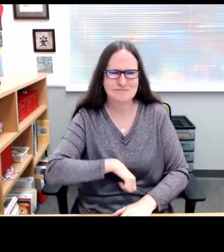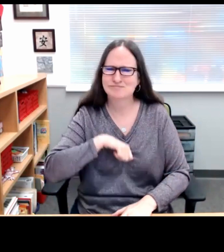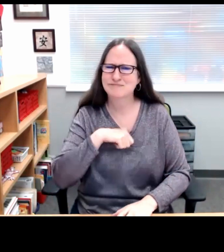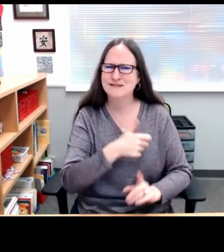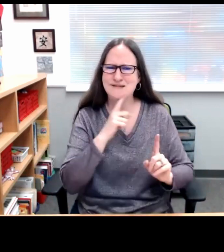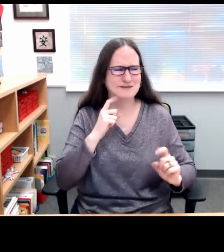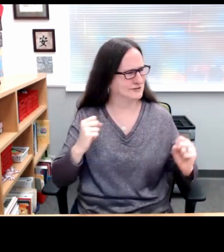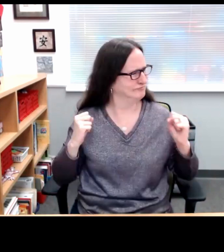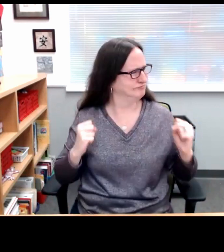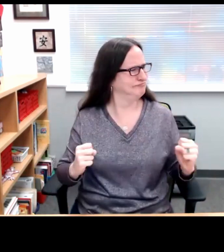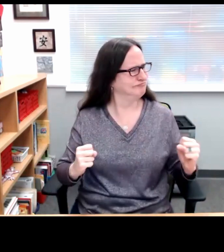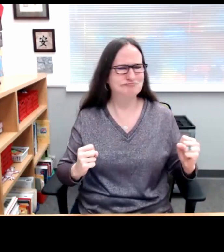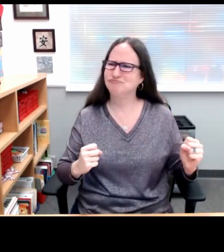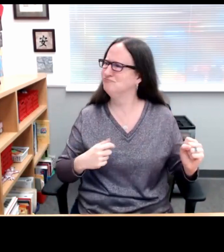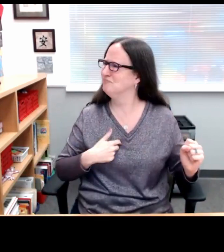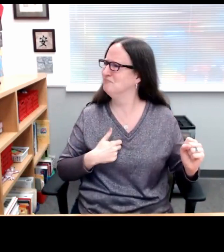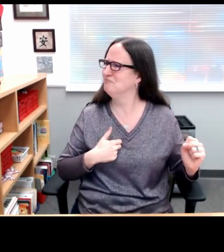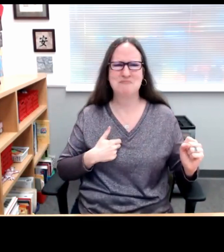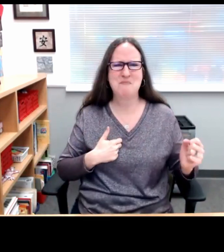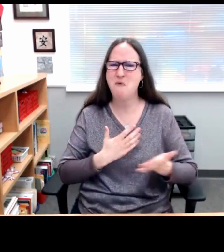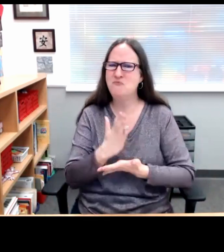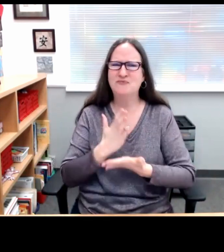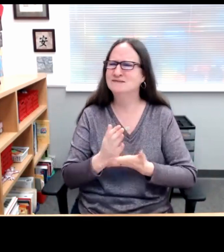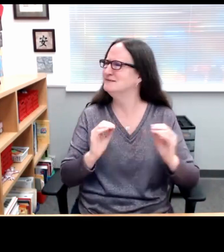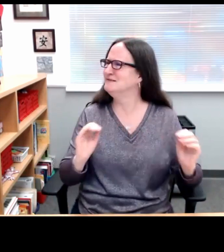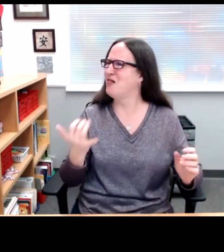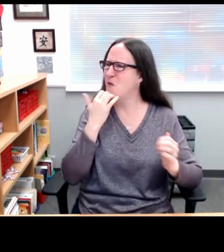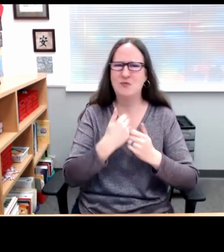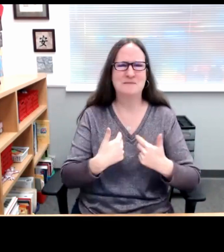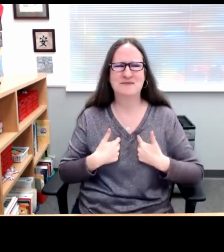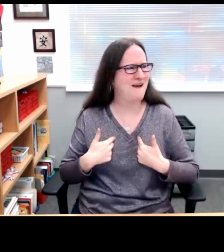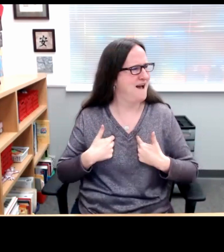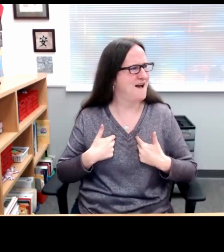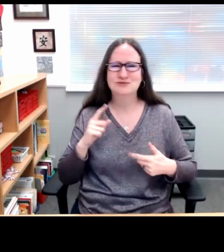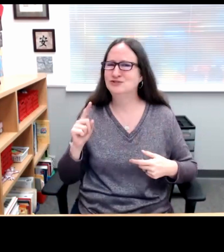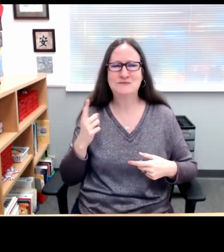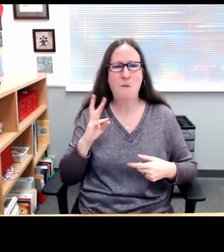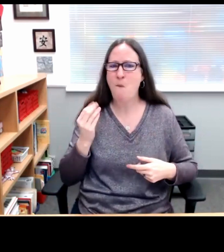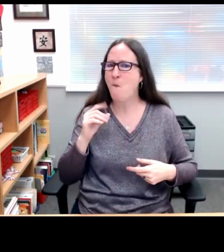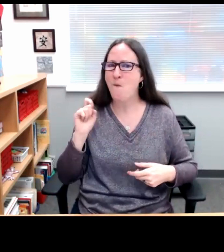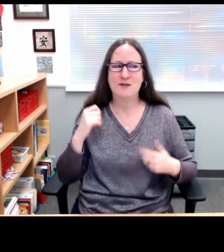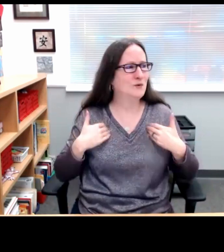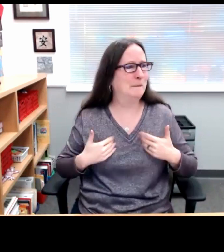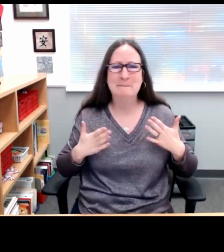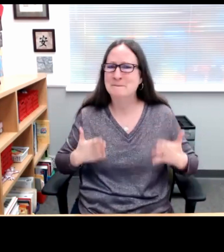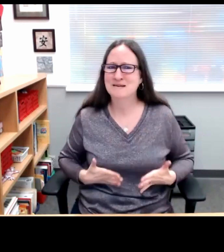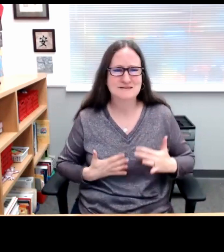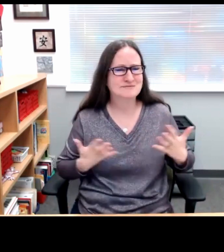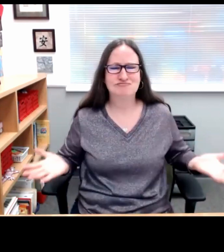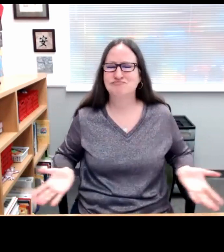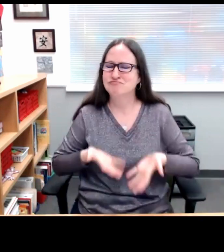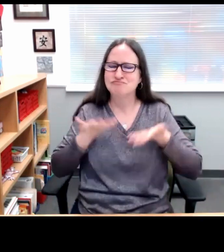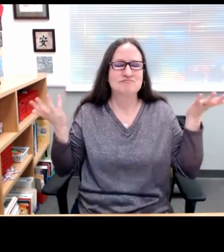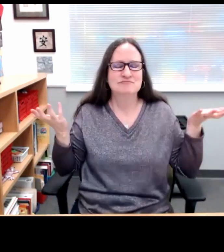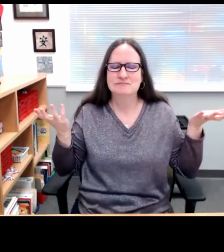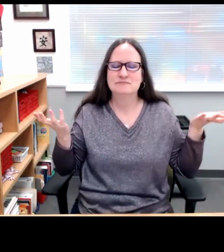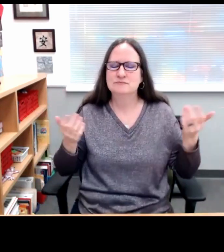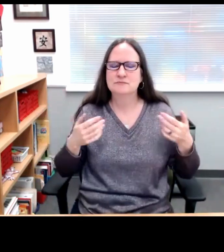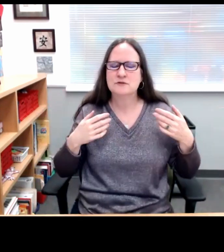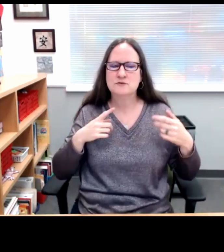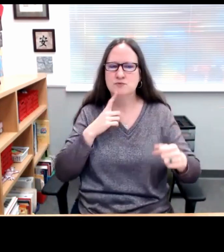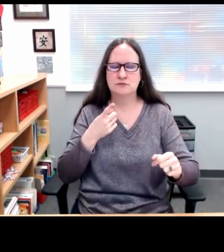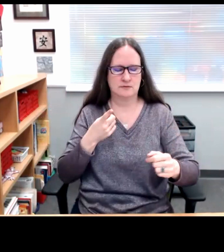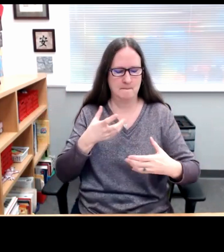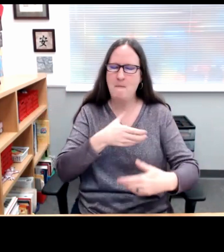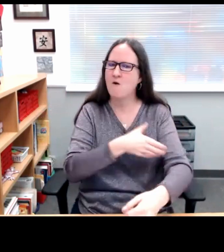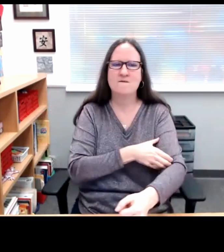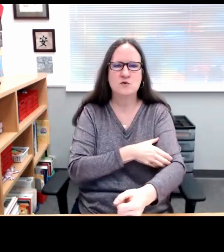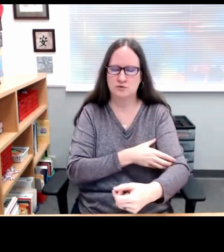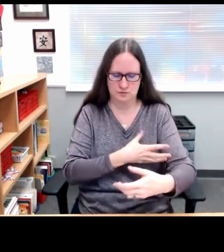be themselves, be proud, know that they're okay. I'm just a human being and I'm fine.